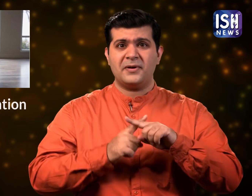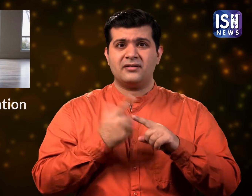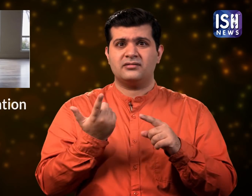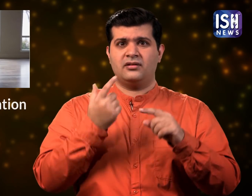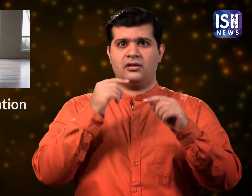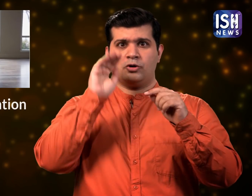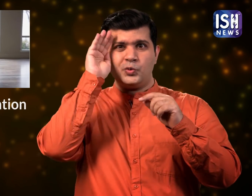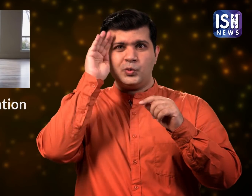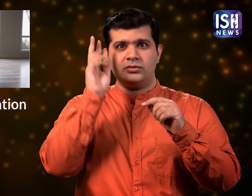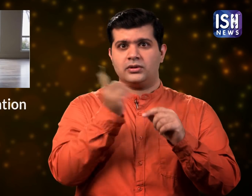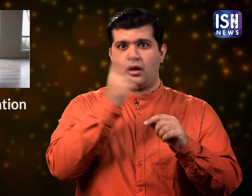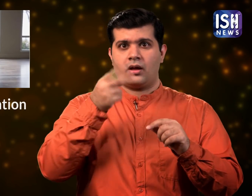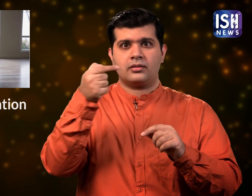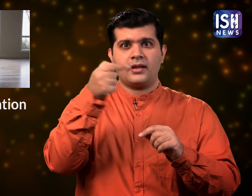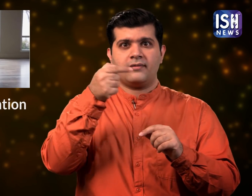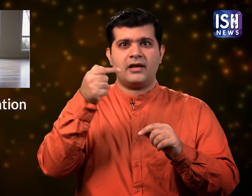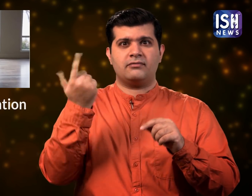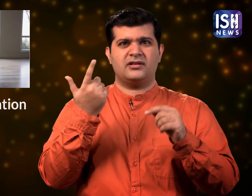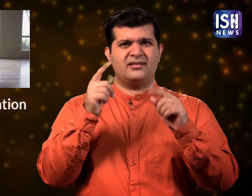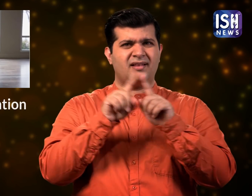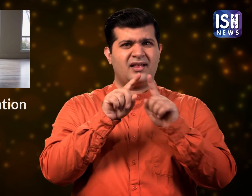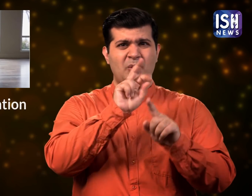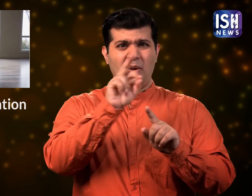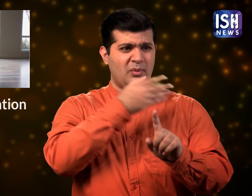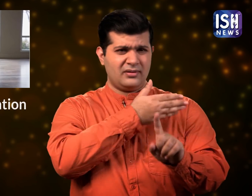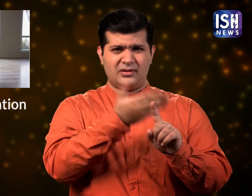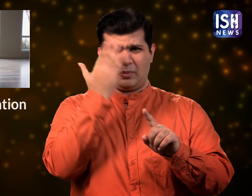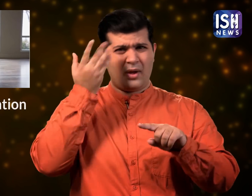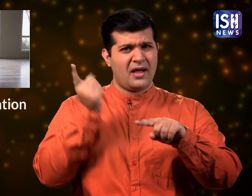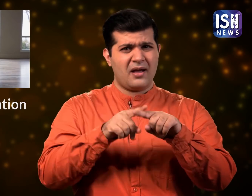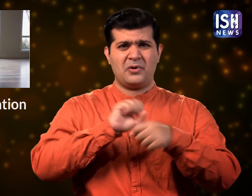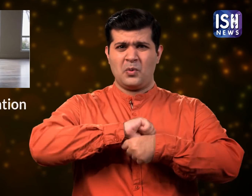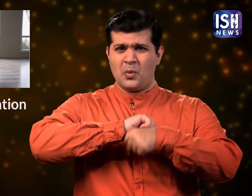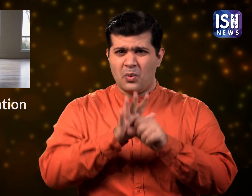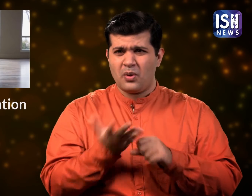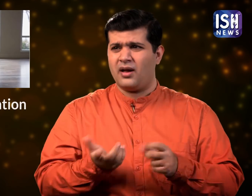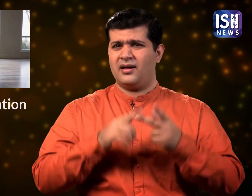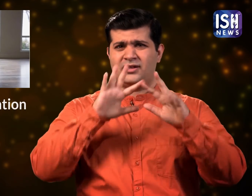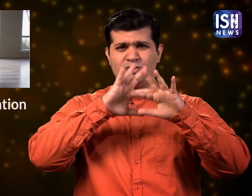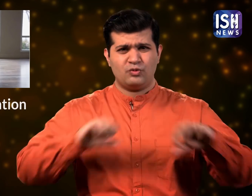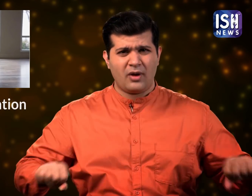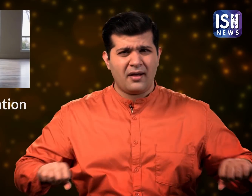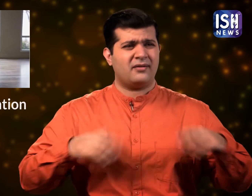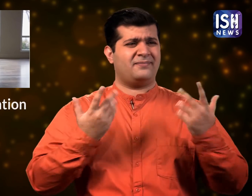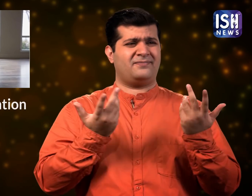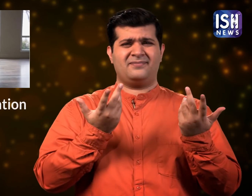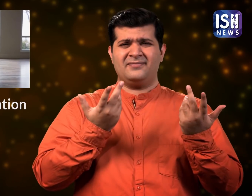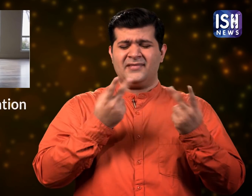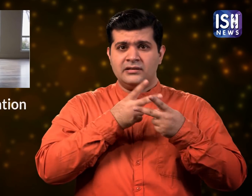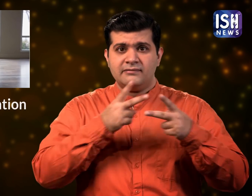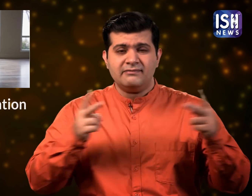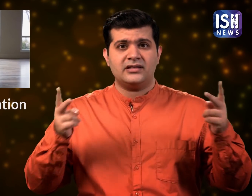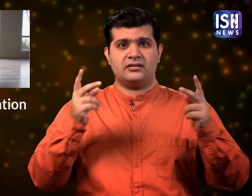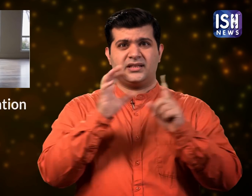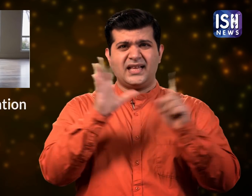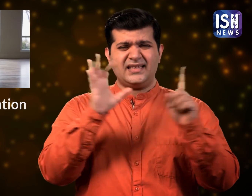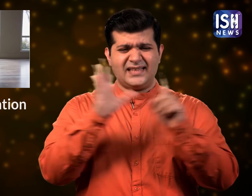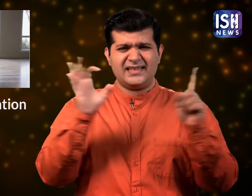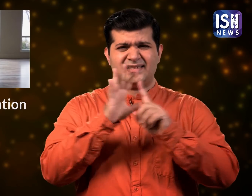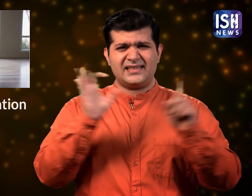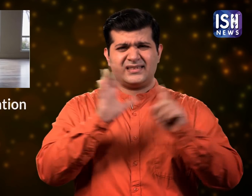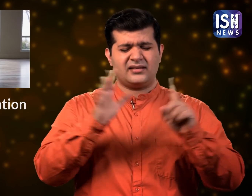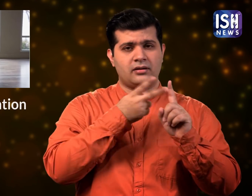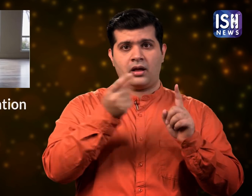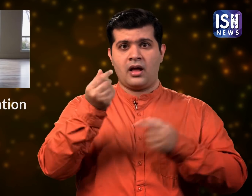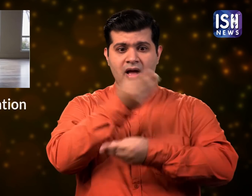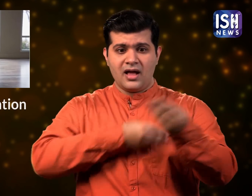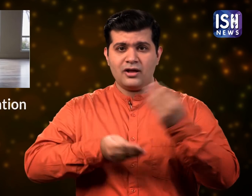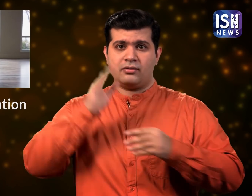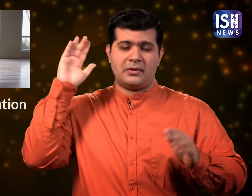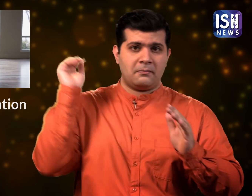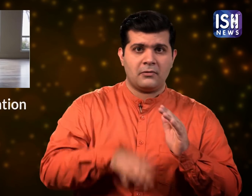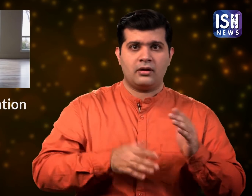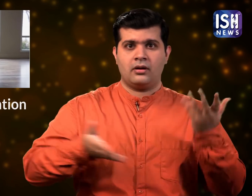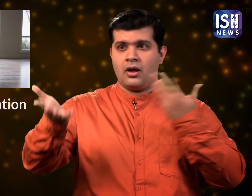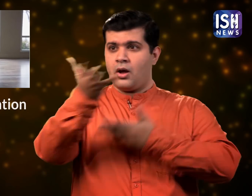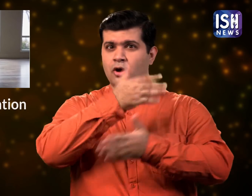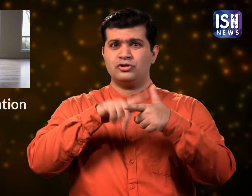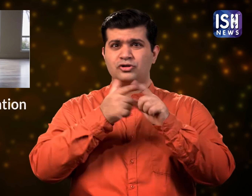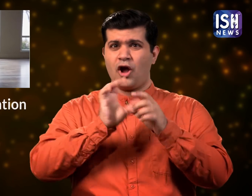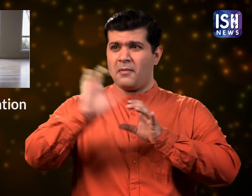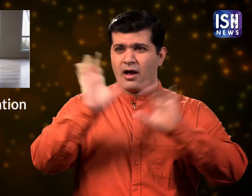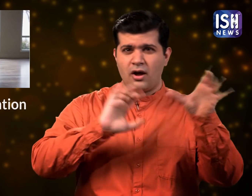Additionally there were lot have negative news like Covid infections, rapes, economic decline, lay offs,